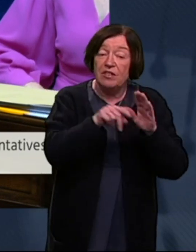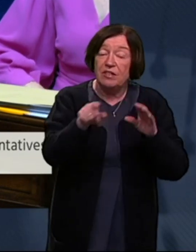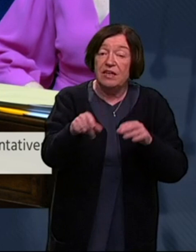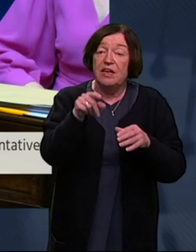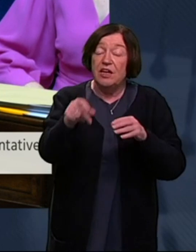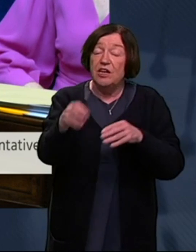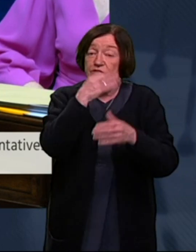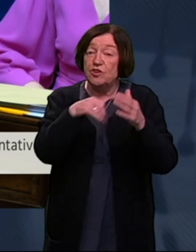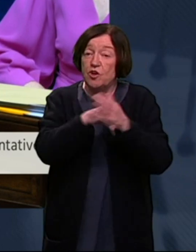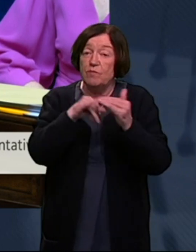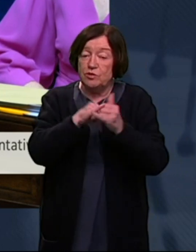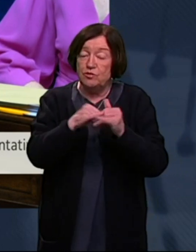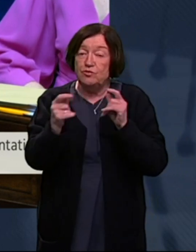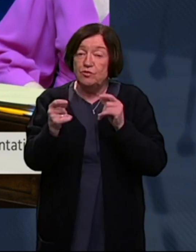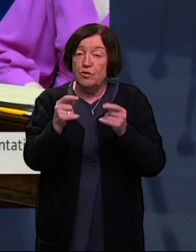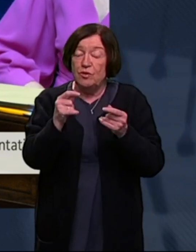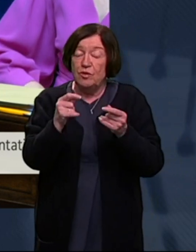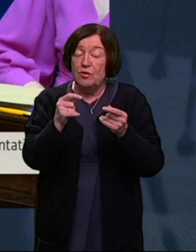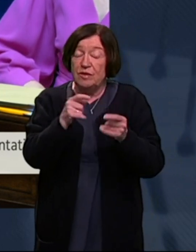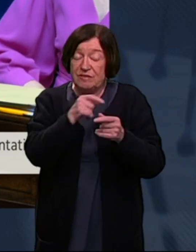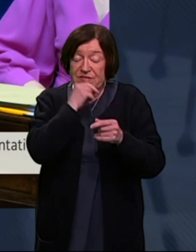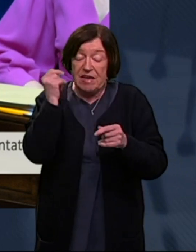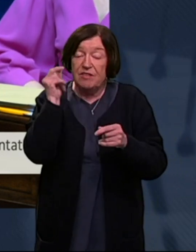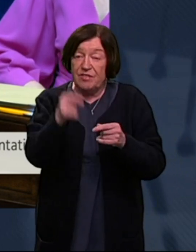road safety laws and policies they are breaking.